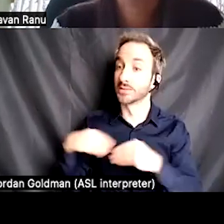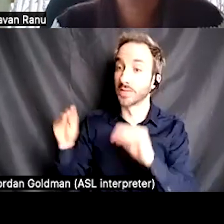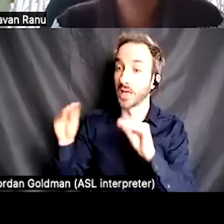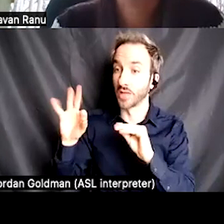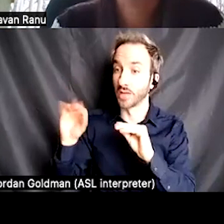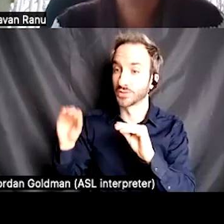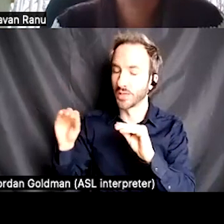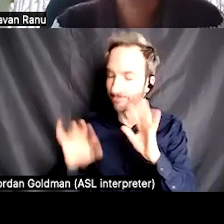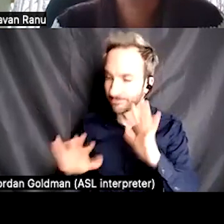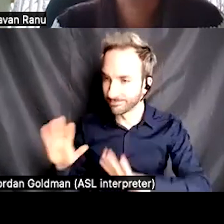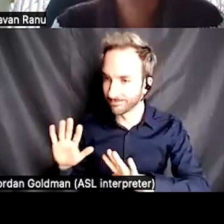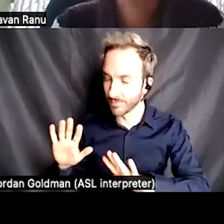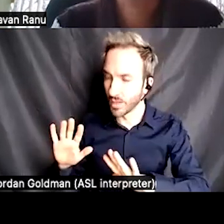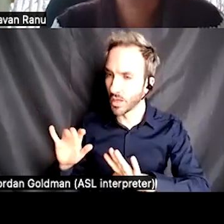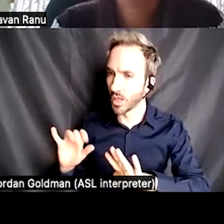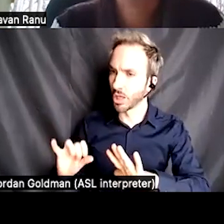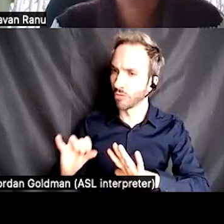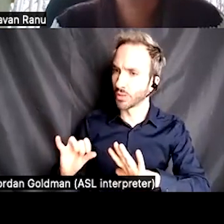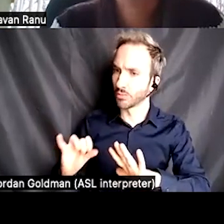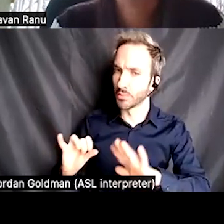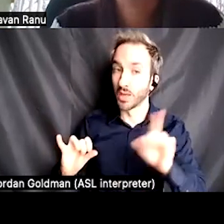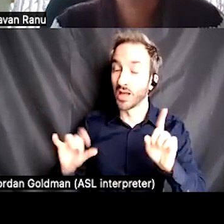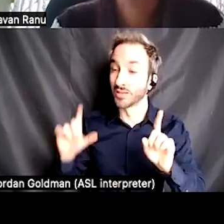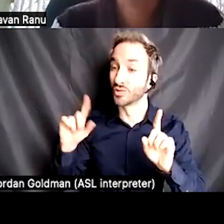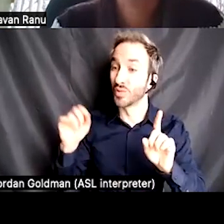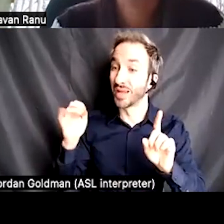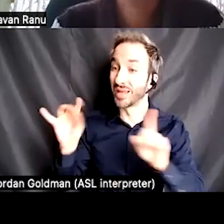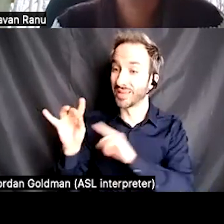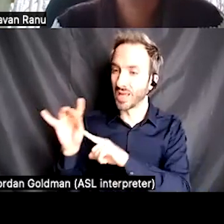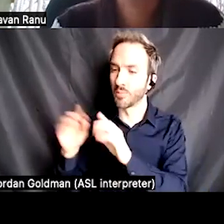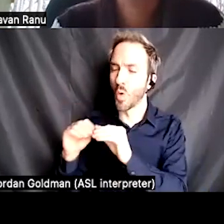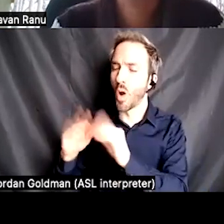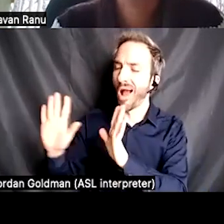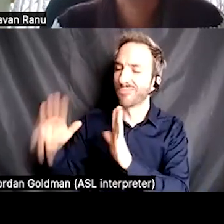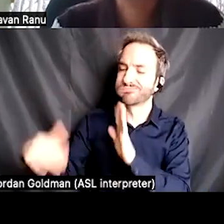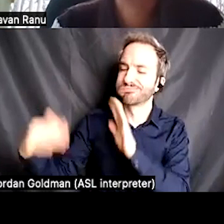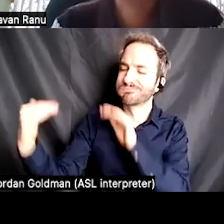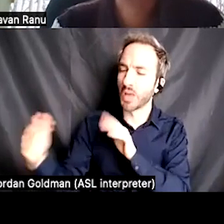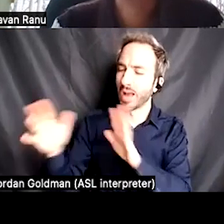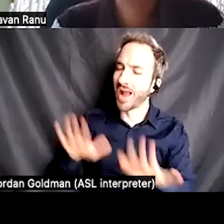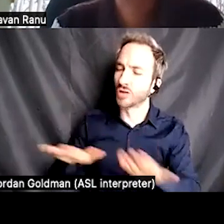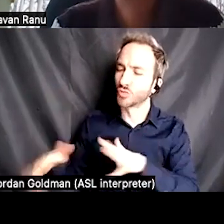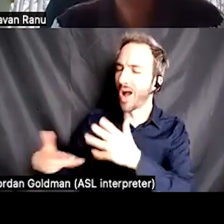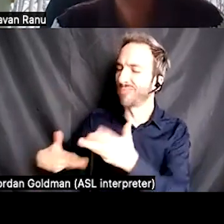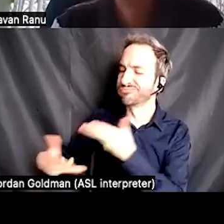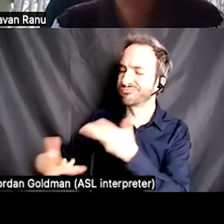self-help and towards books that really had a strong connection to science and psychology.